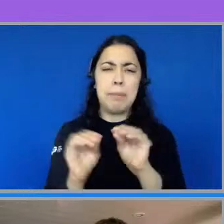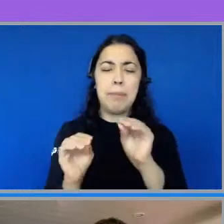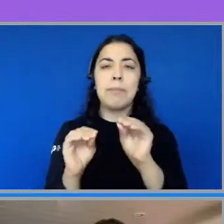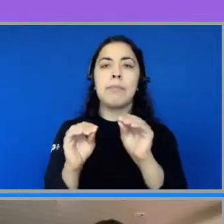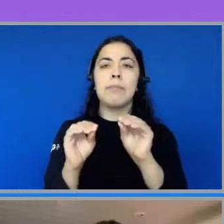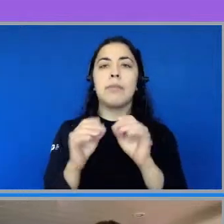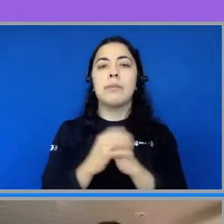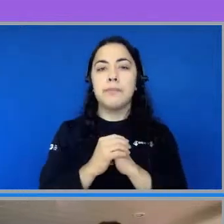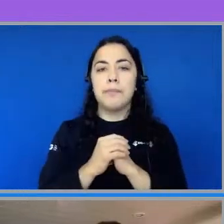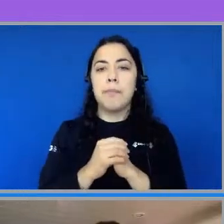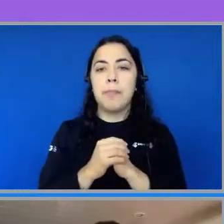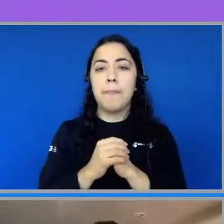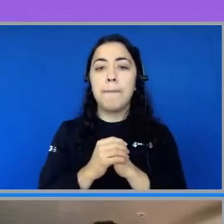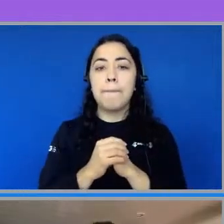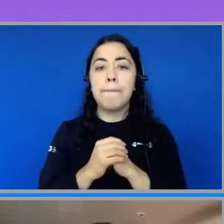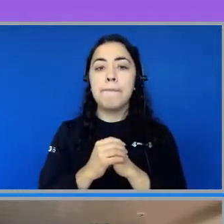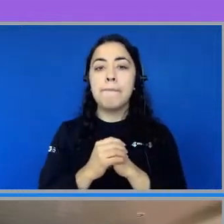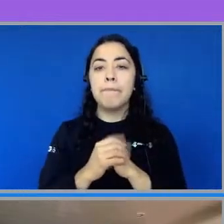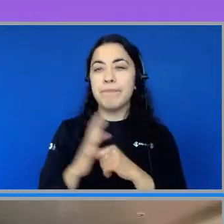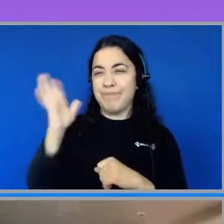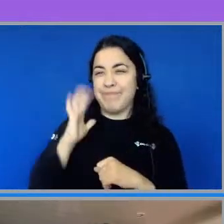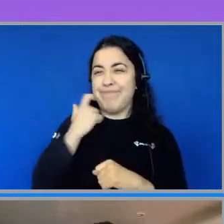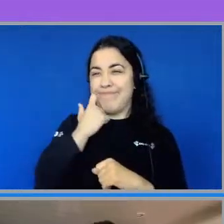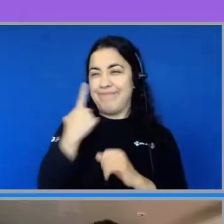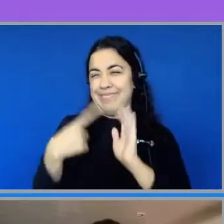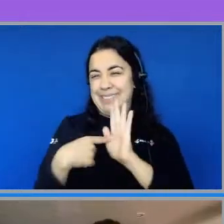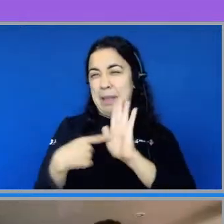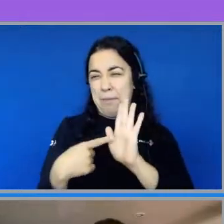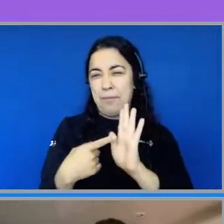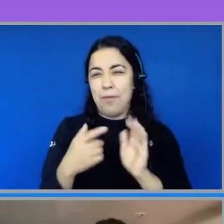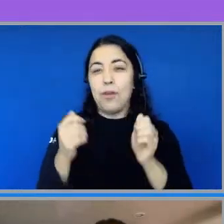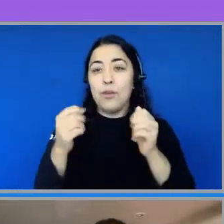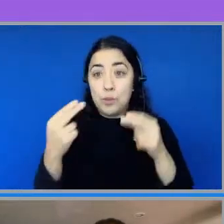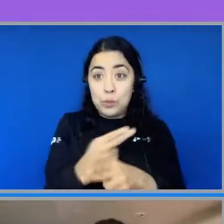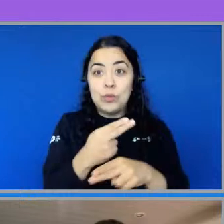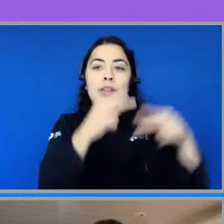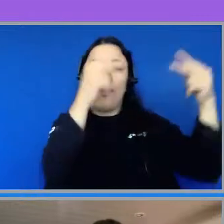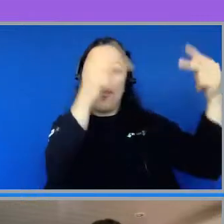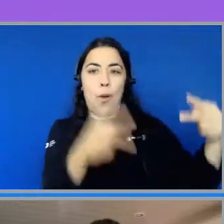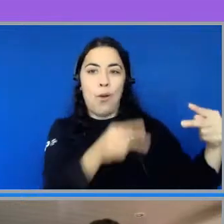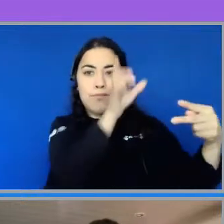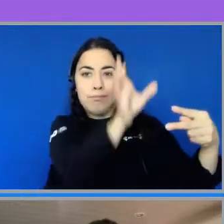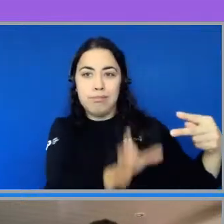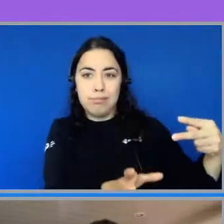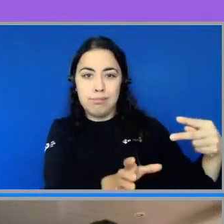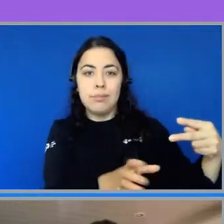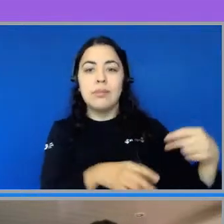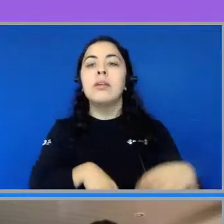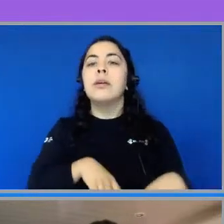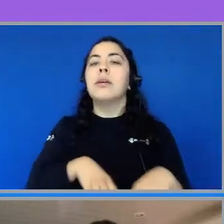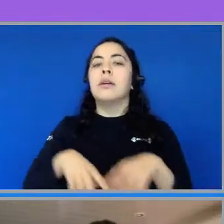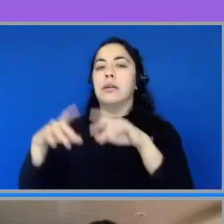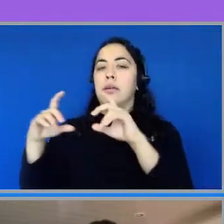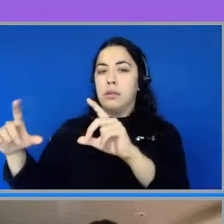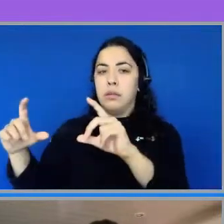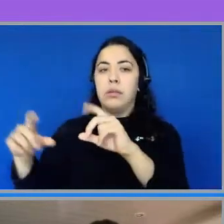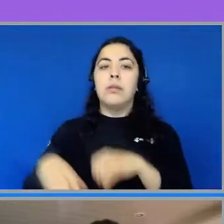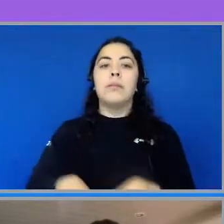placement. So this is the previous example with the code.